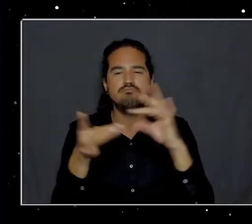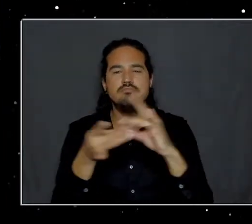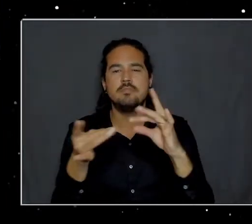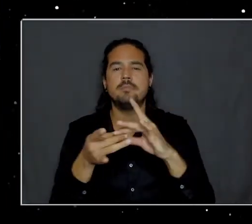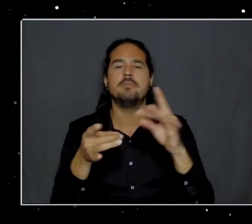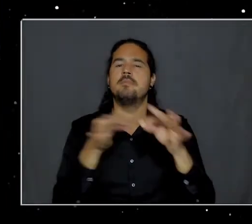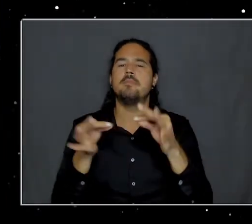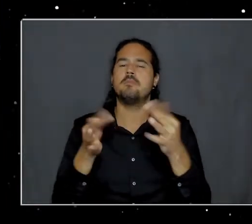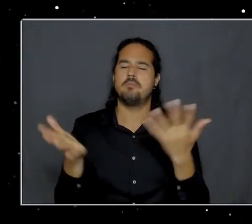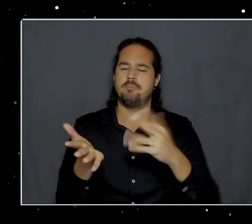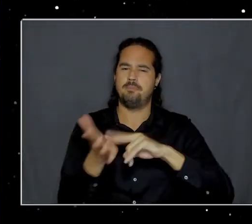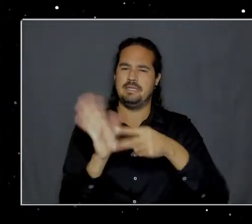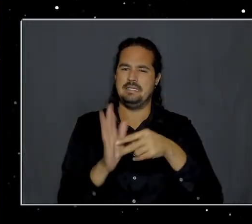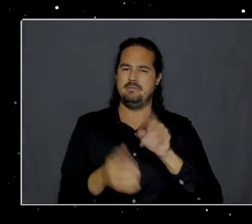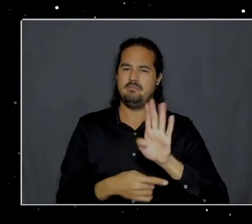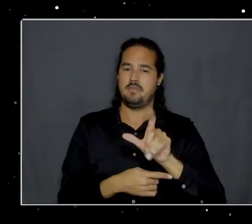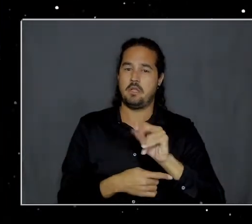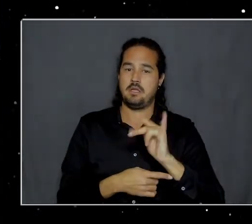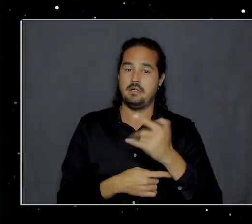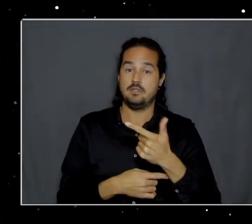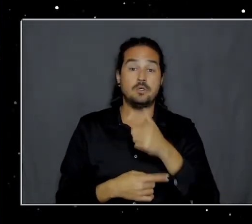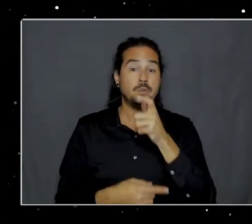OF WISDOM, AND SOME INSIGHTS ABOUT WHAT BELONGING MEANS TO